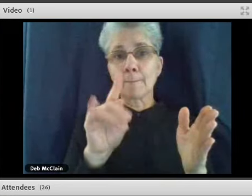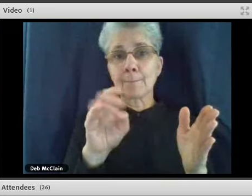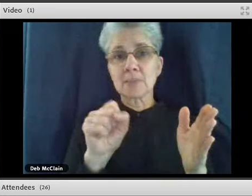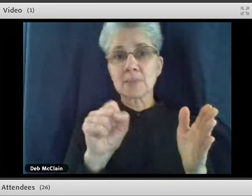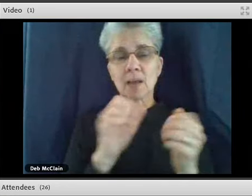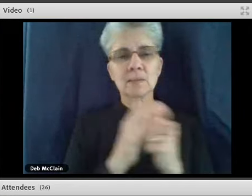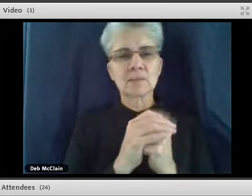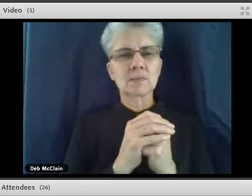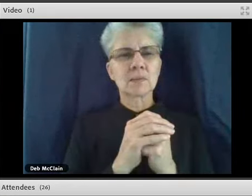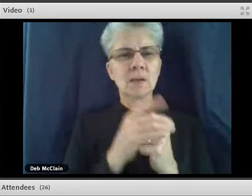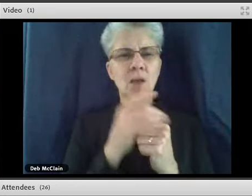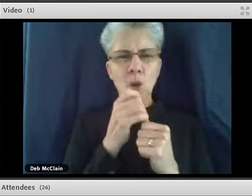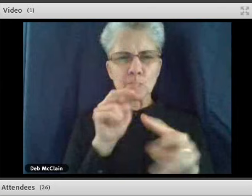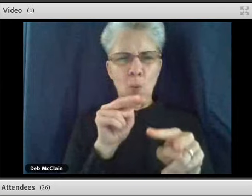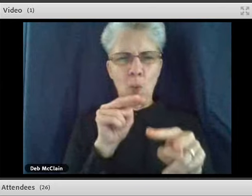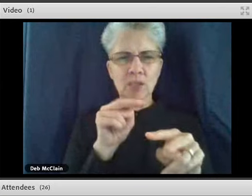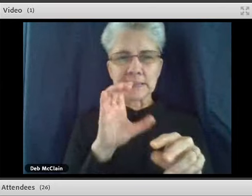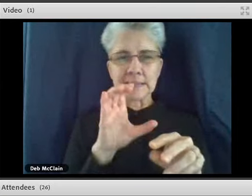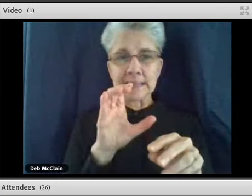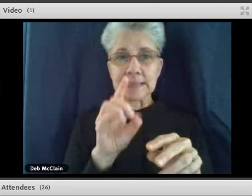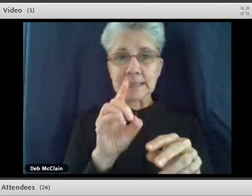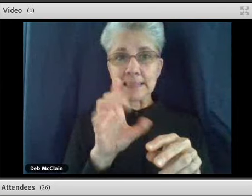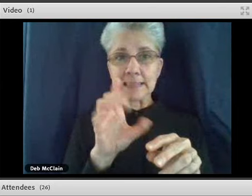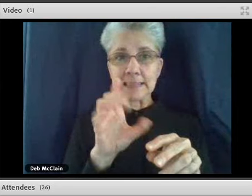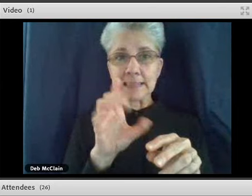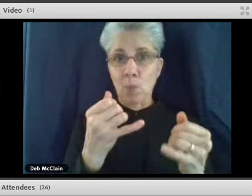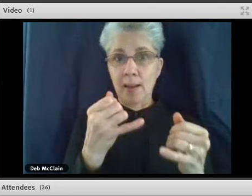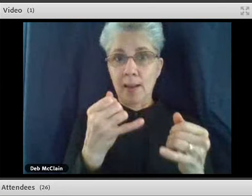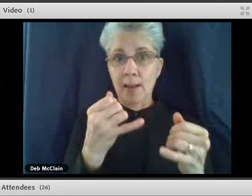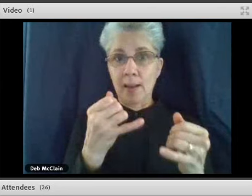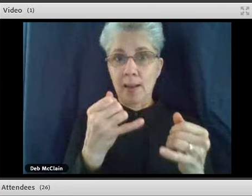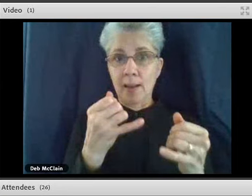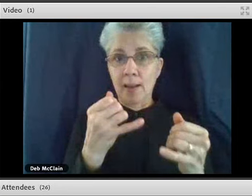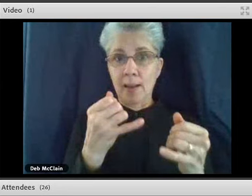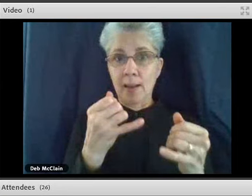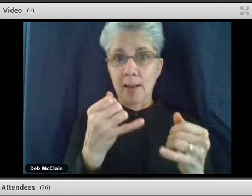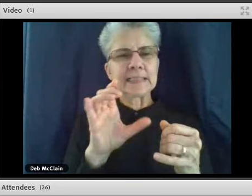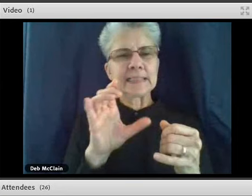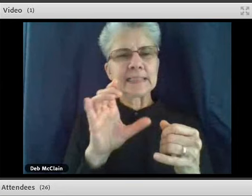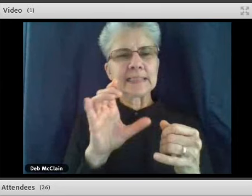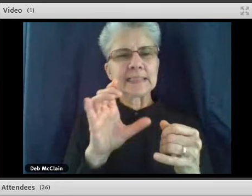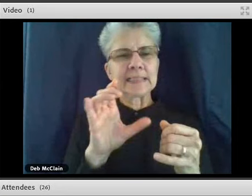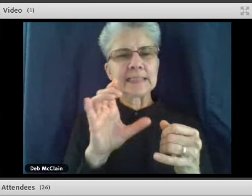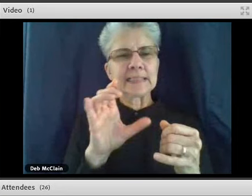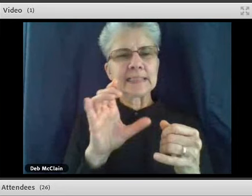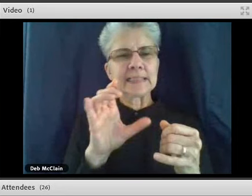Again, some more general websites. Of course, who hasn't kind of been stalking the CDC right now, right?